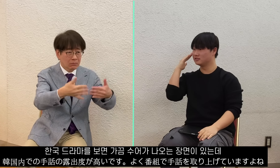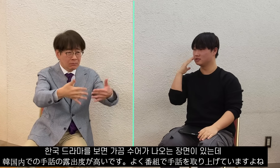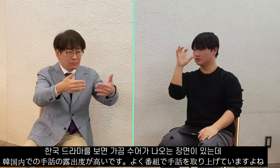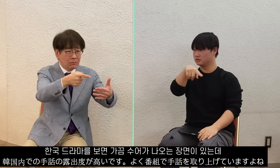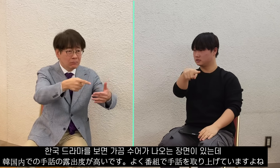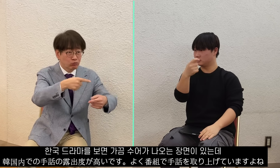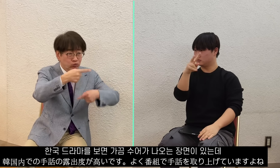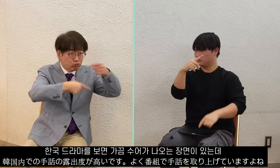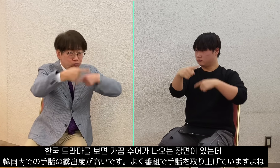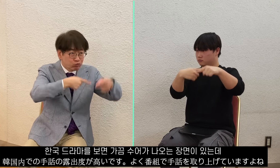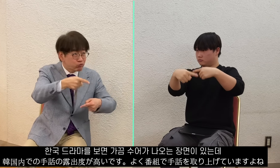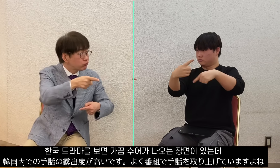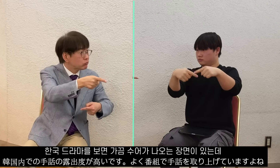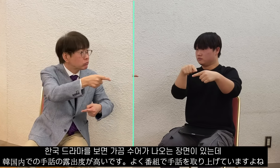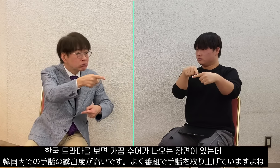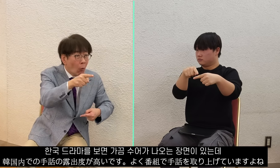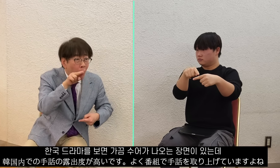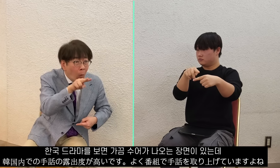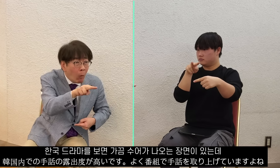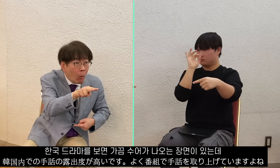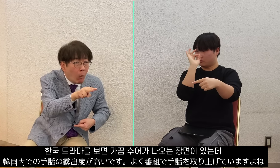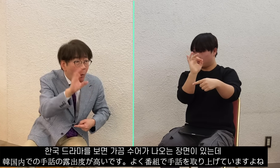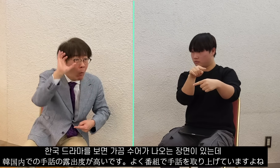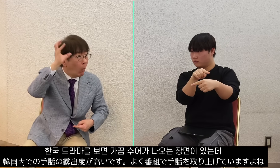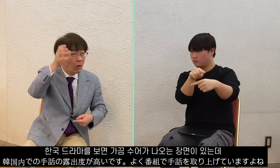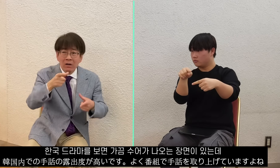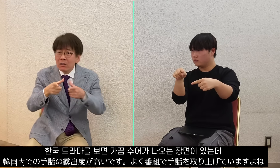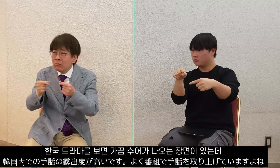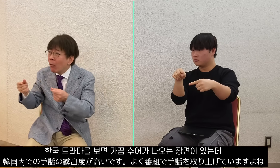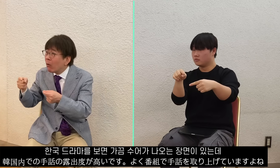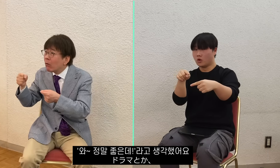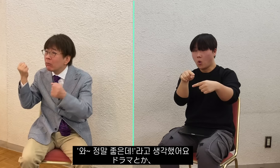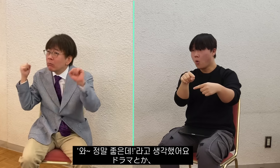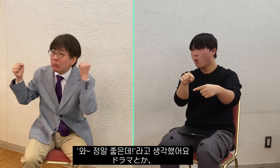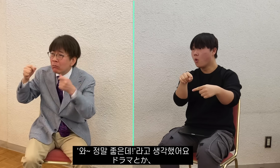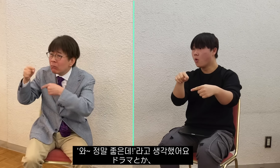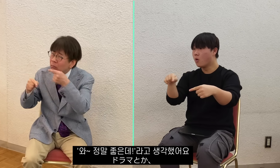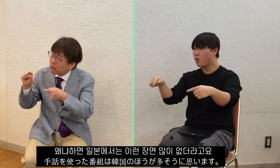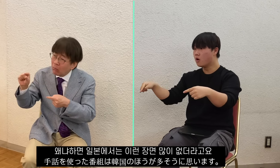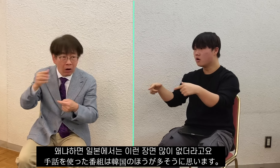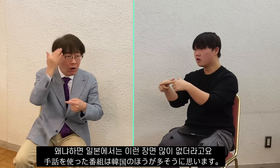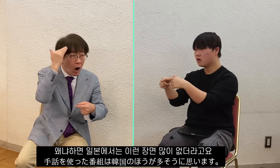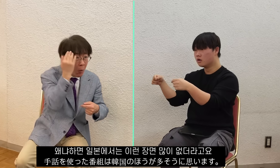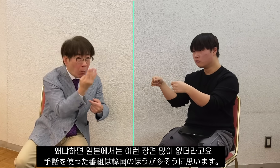When I watch Korean dramas, sometimes there is a scene where sign language appears. Come on! That's cool! I thought.